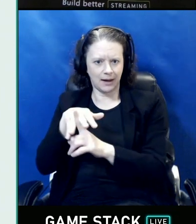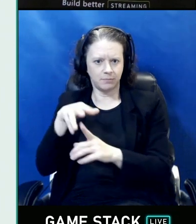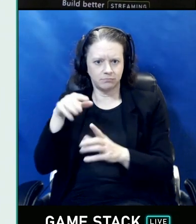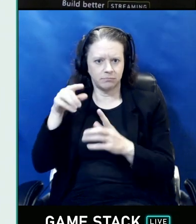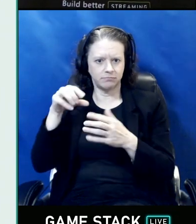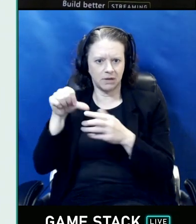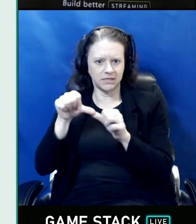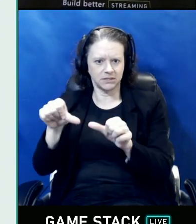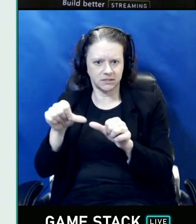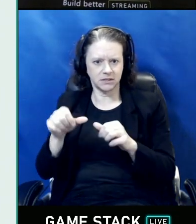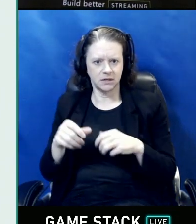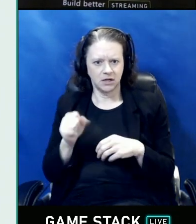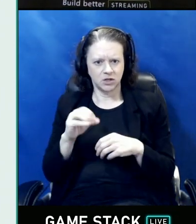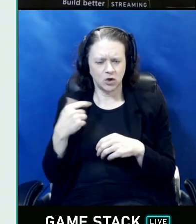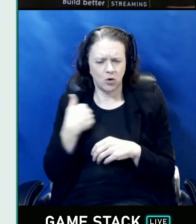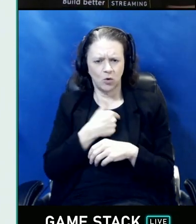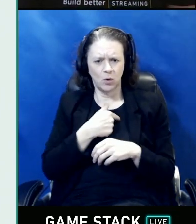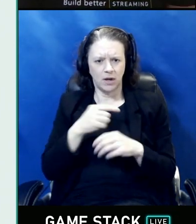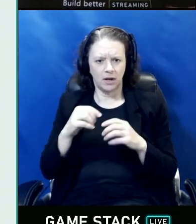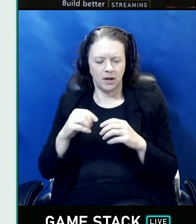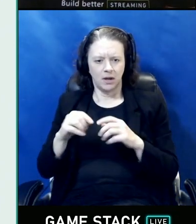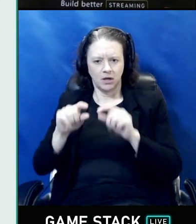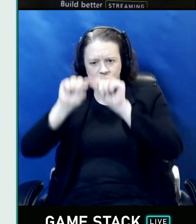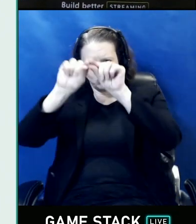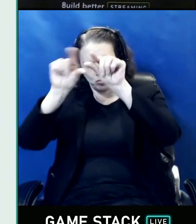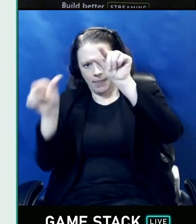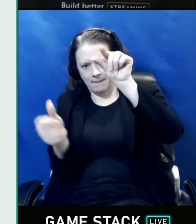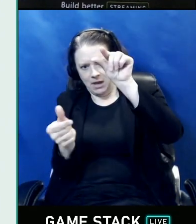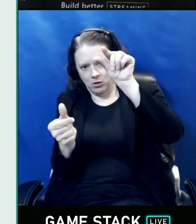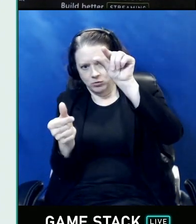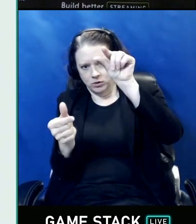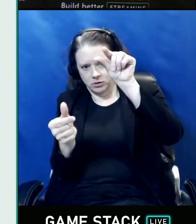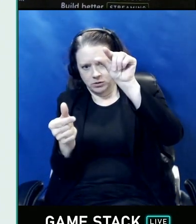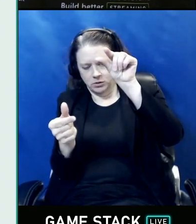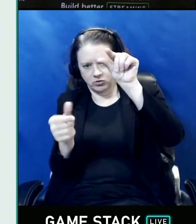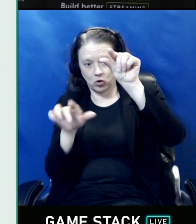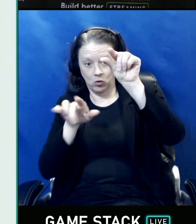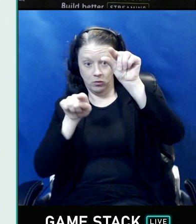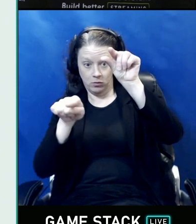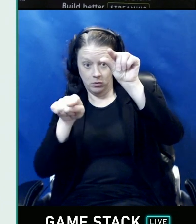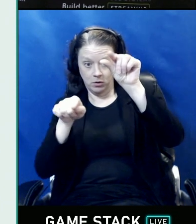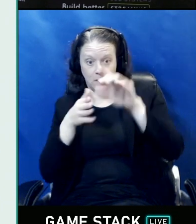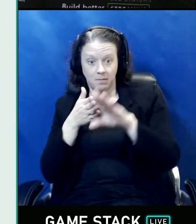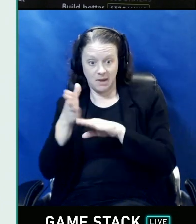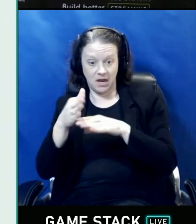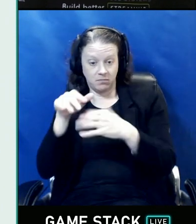spread out around the main melee button, so that they are much more ergonomically accessible during gameplay.